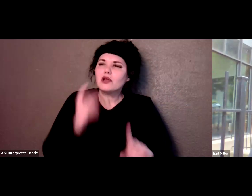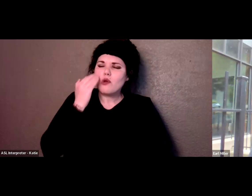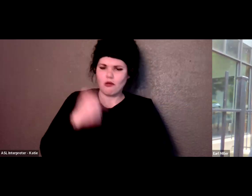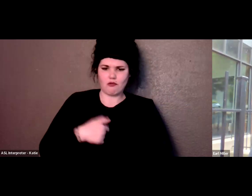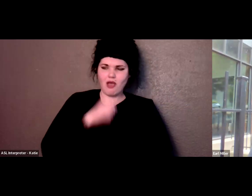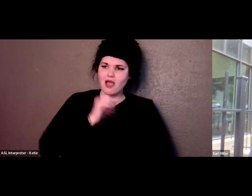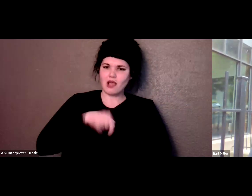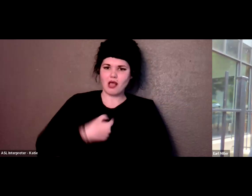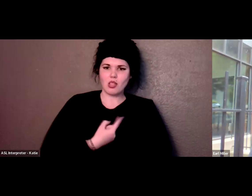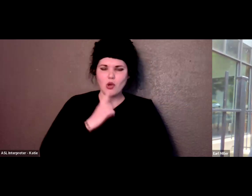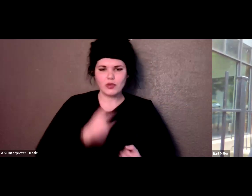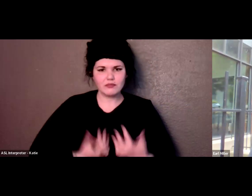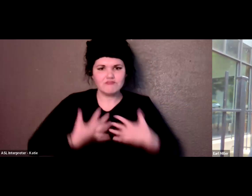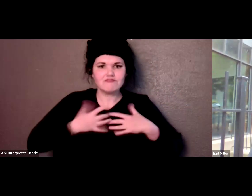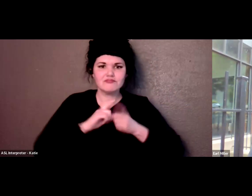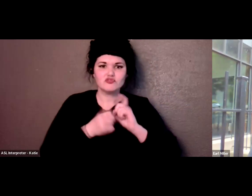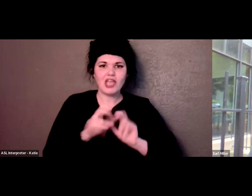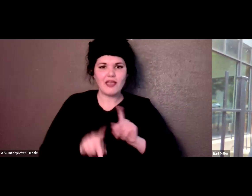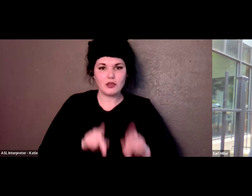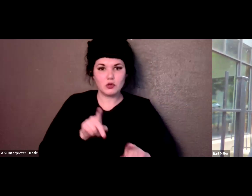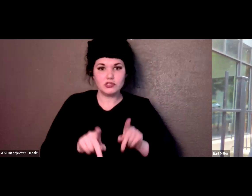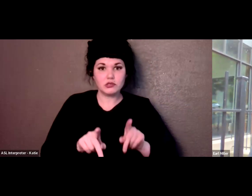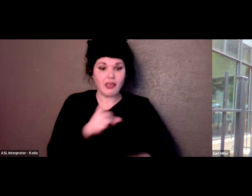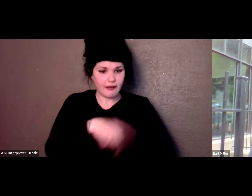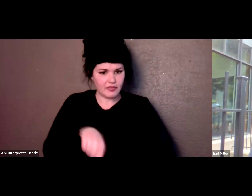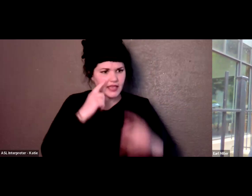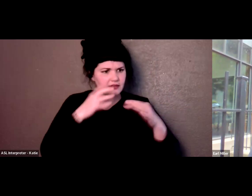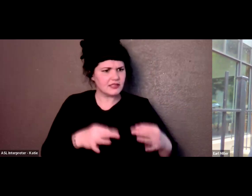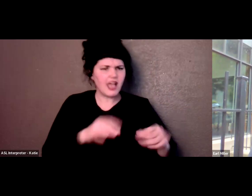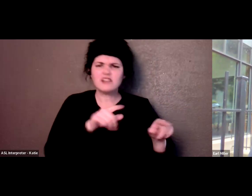folks decided they were going to come meet with each other and that has continued on, I think